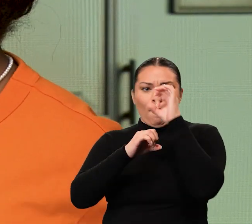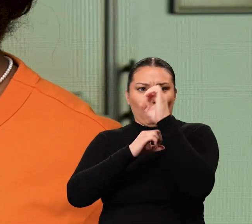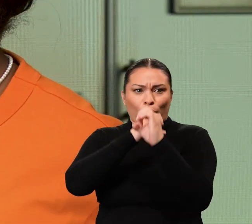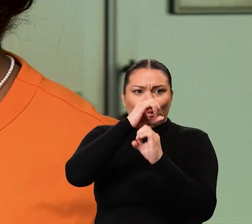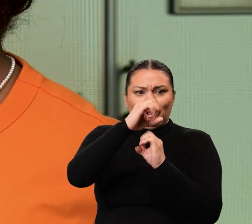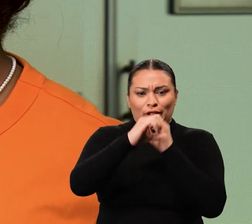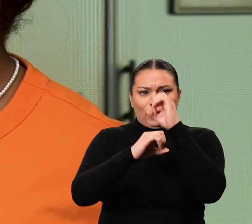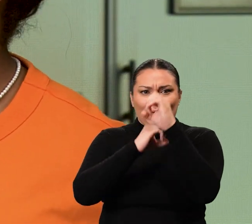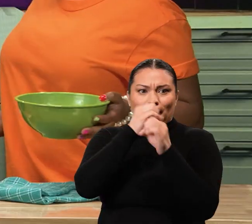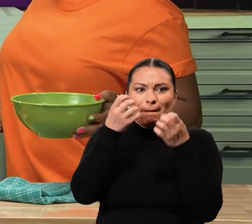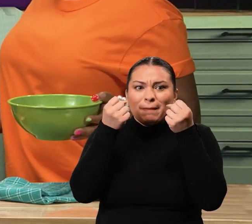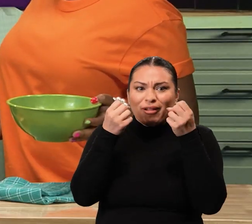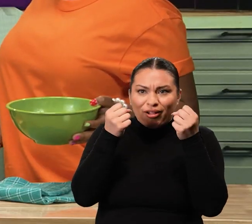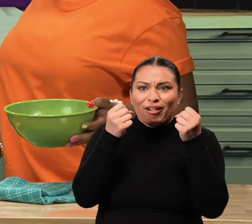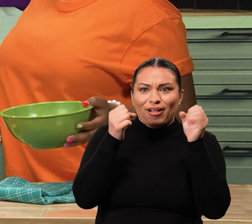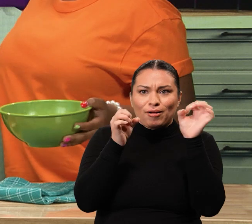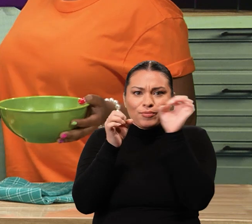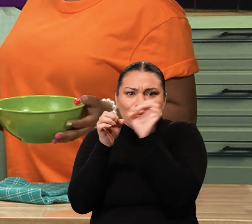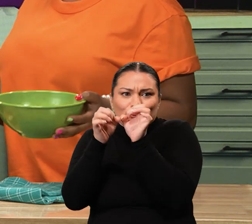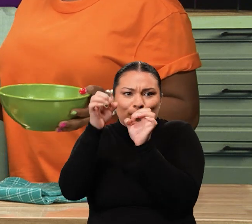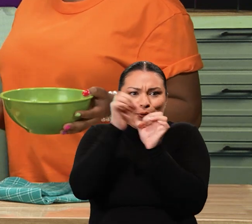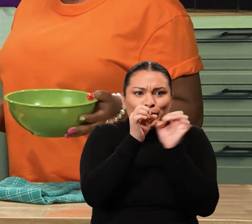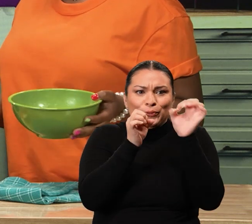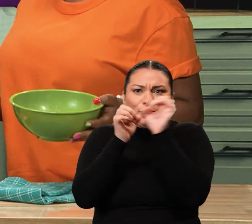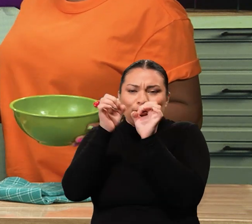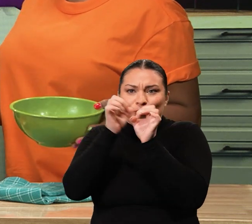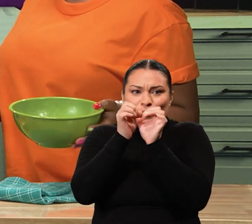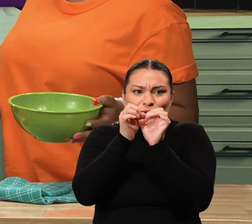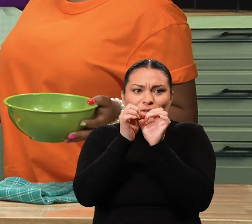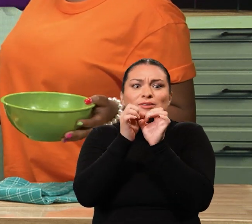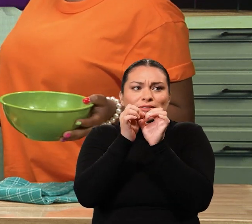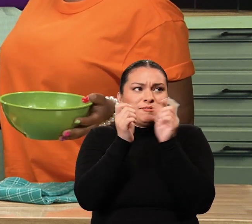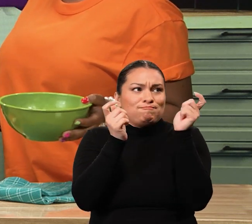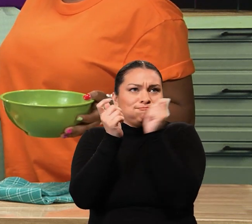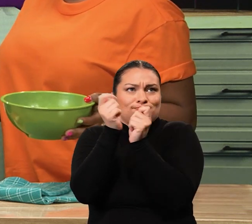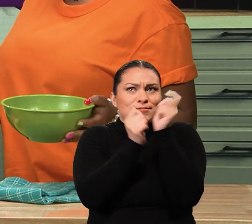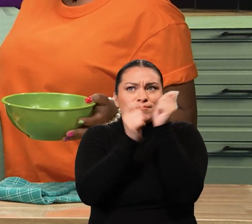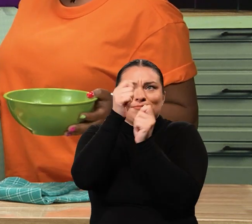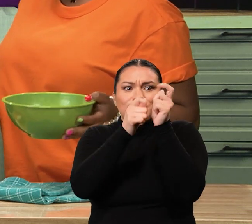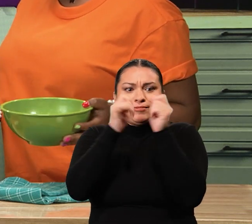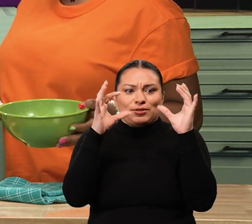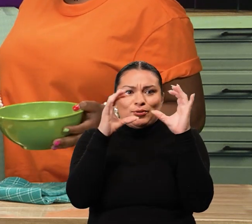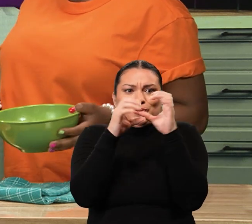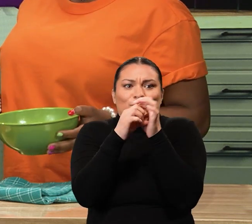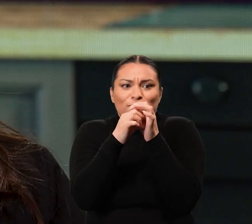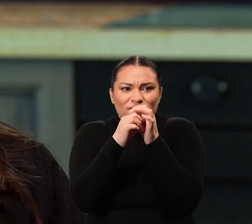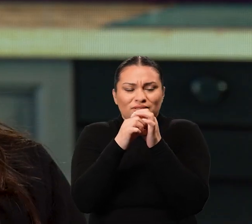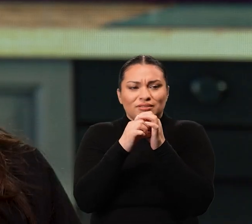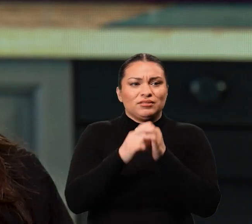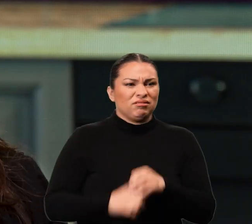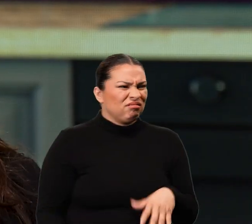Yep, the molecules in milk like to stick together. And when you add cereal to the milk, the surface tension forces them to clump together.